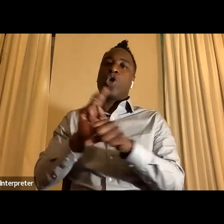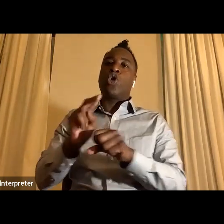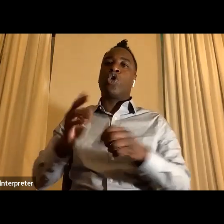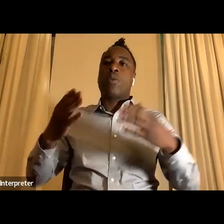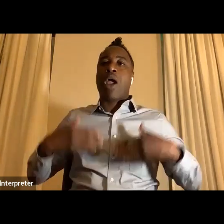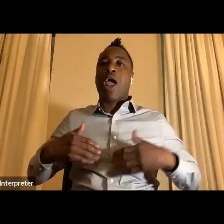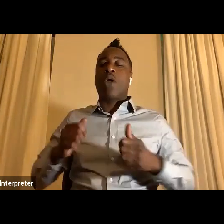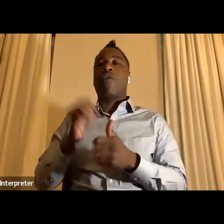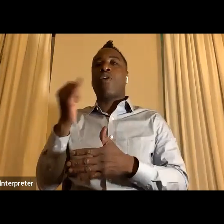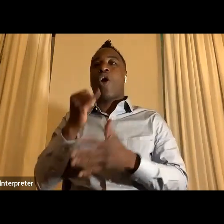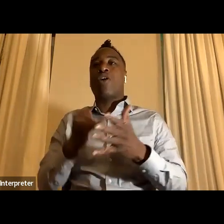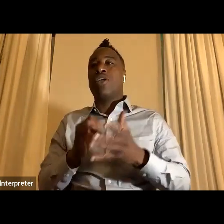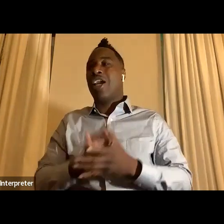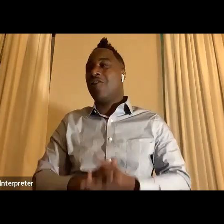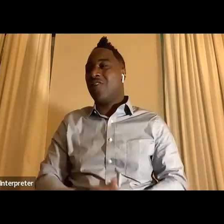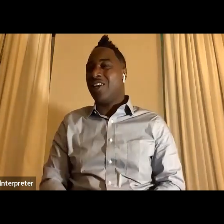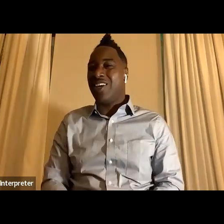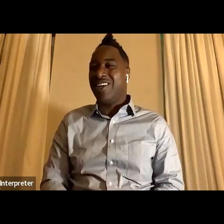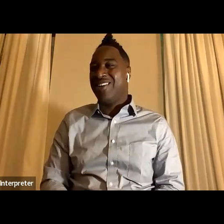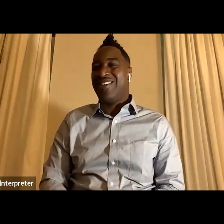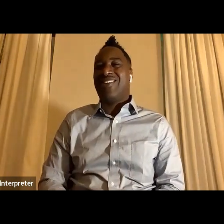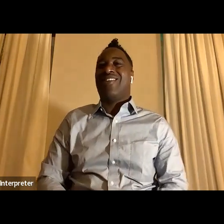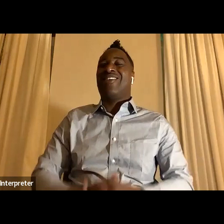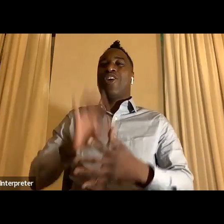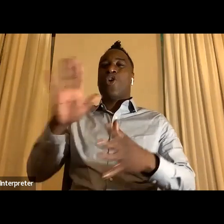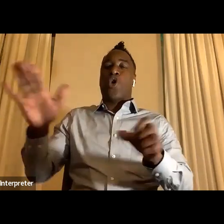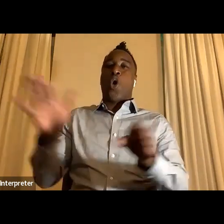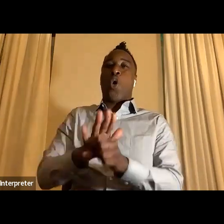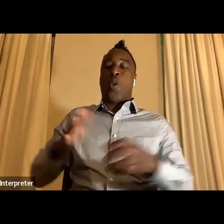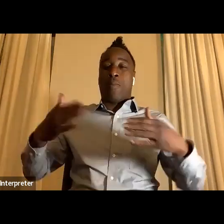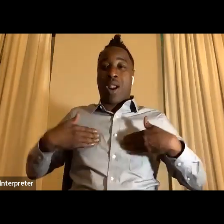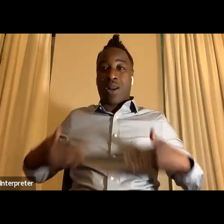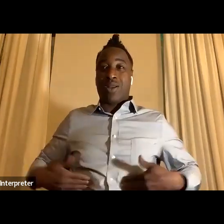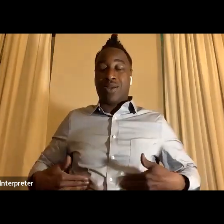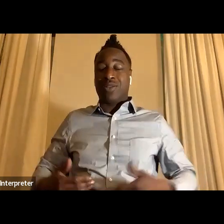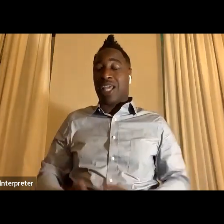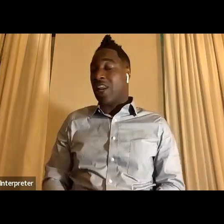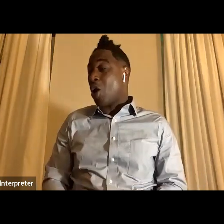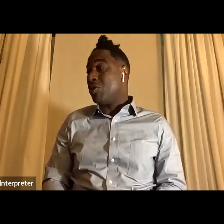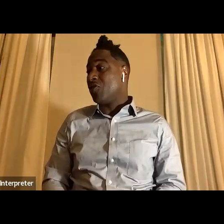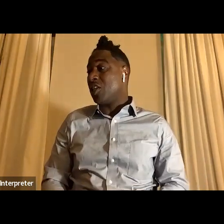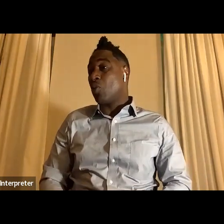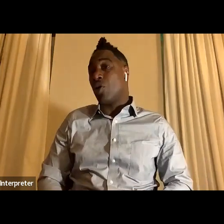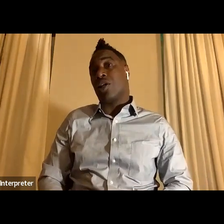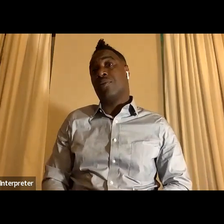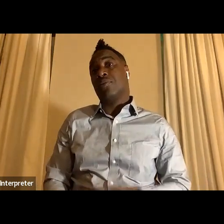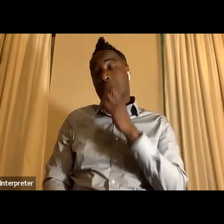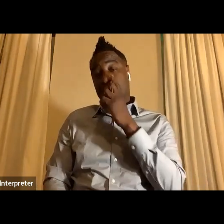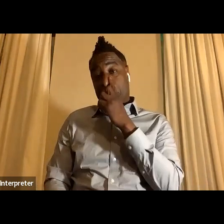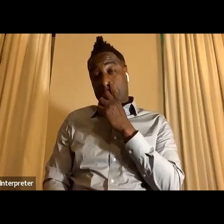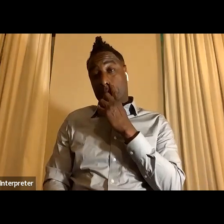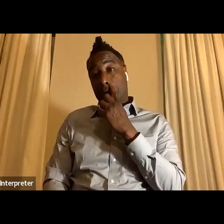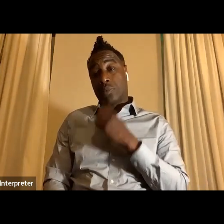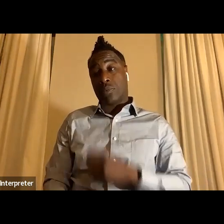use your whole body. Um, I think I have that way too of like, everything I'm doing where I play and